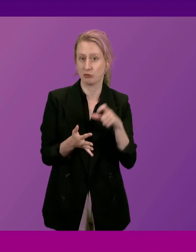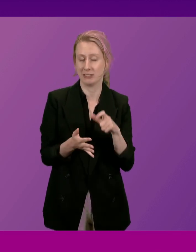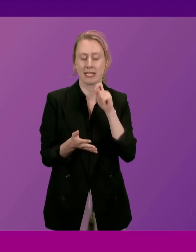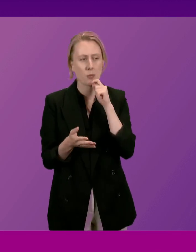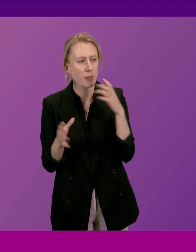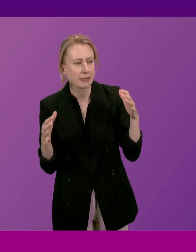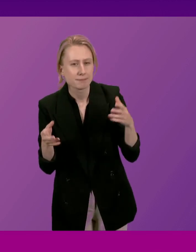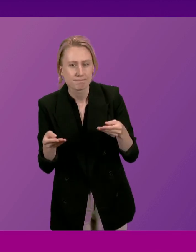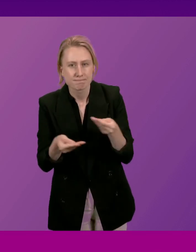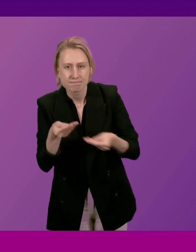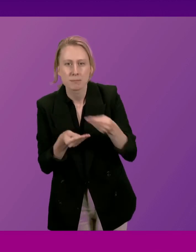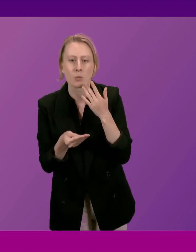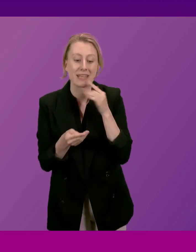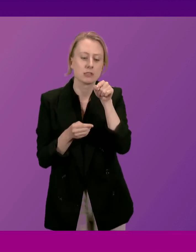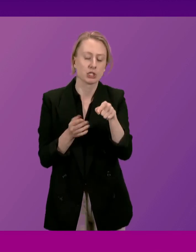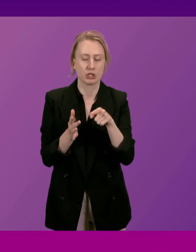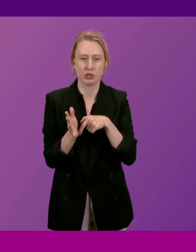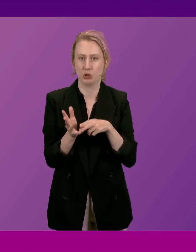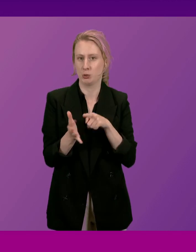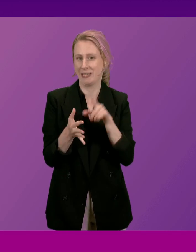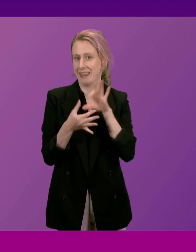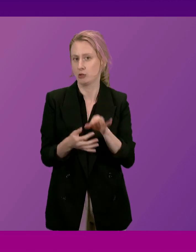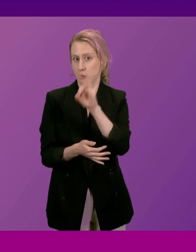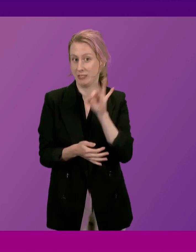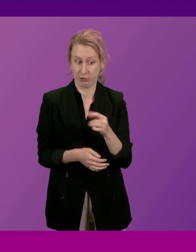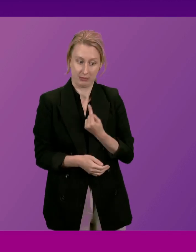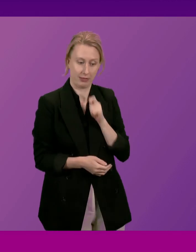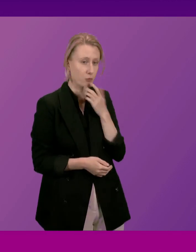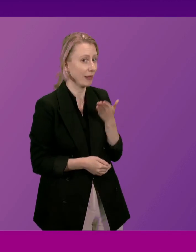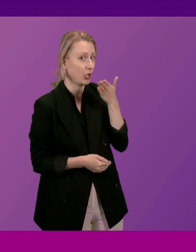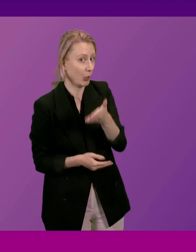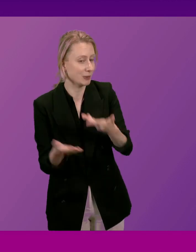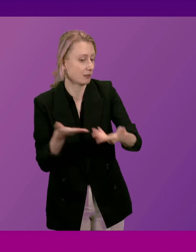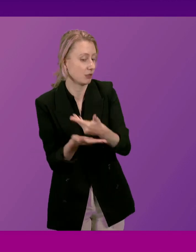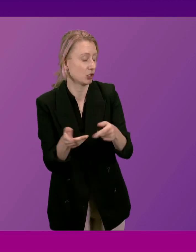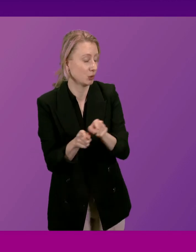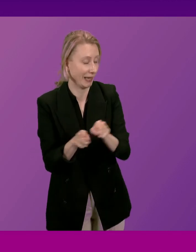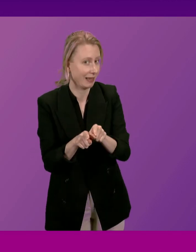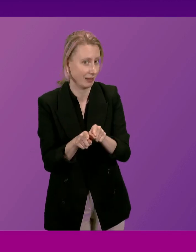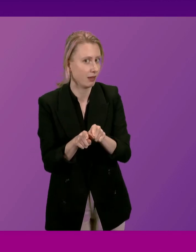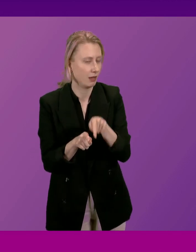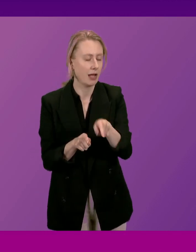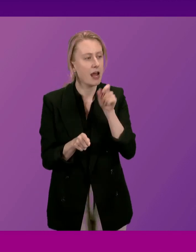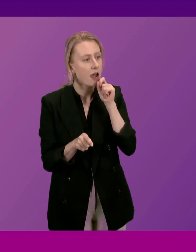questions in June, which the Cabinet Secretary for Justice and Home Affairs will convene. In the light of these issues, I will attend that discussion as well, and I invite other colleagues